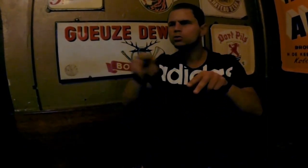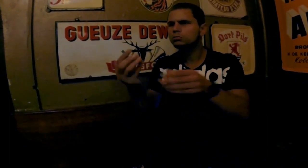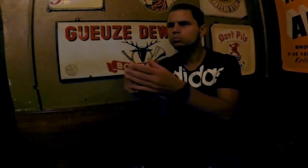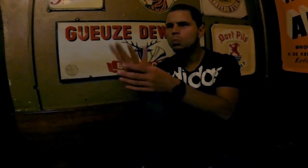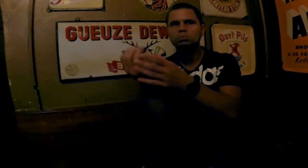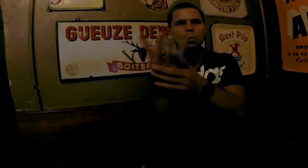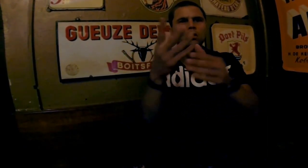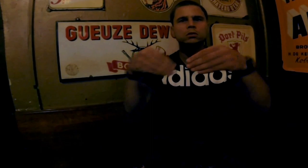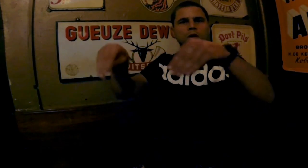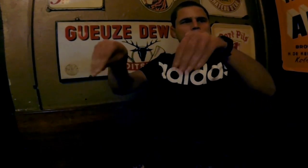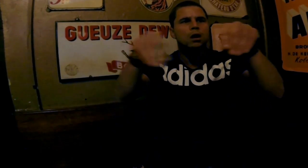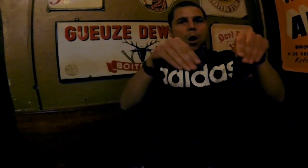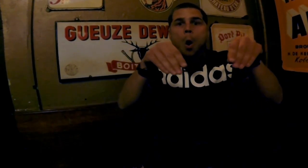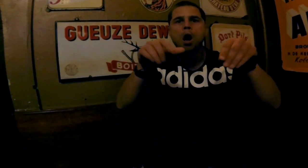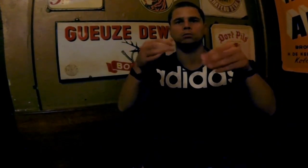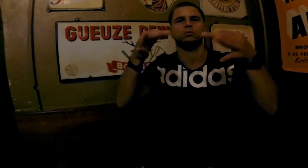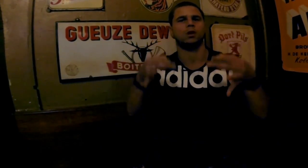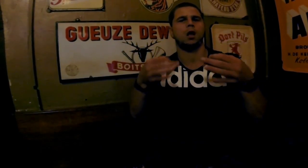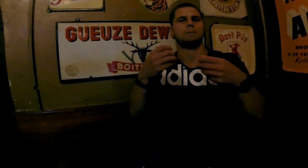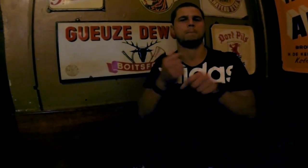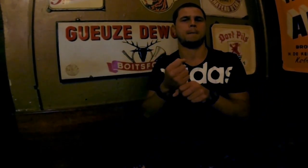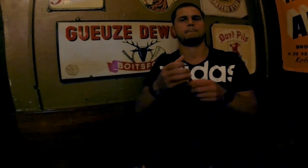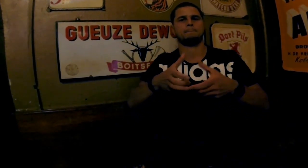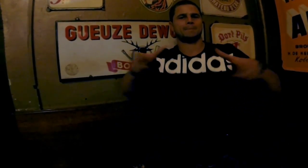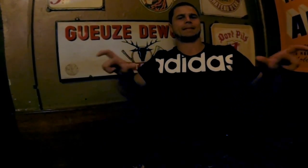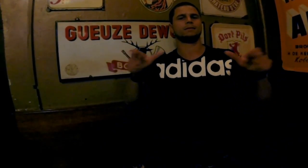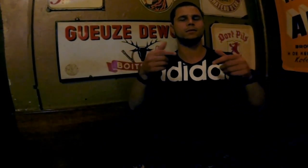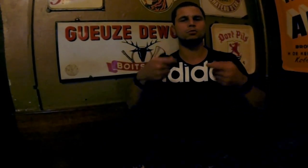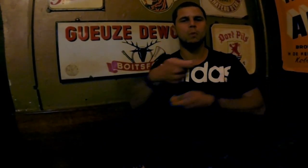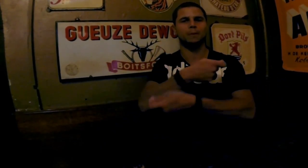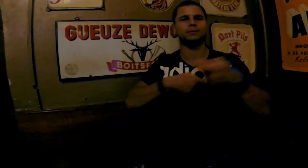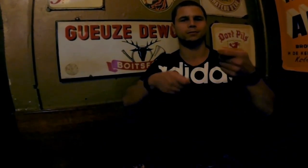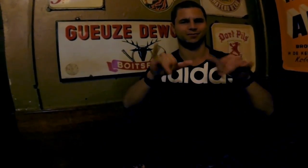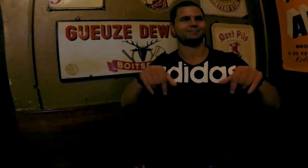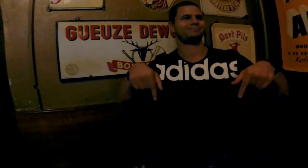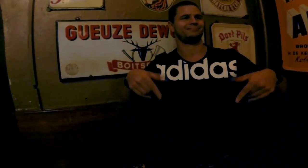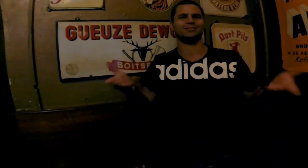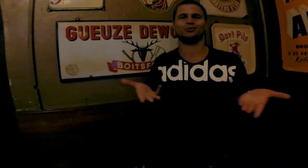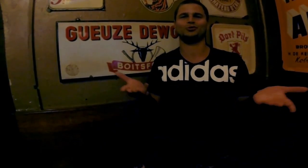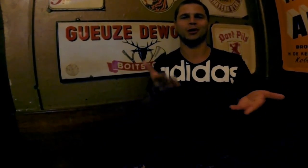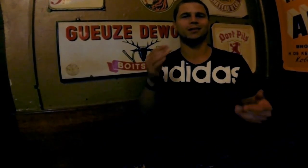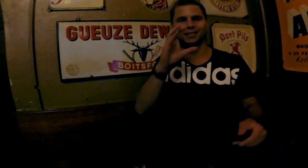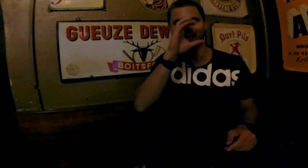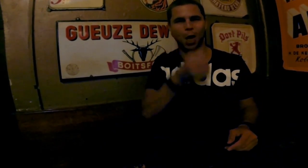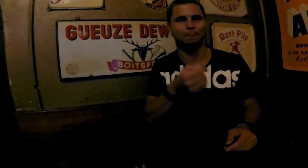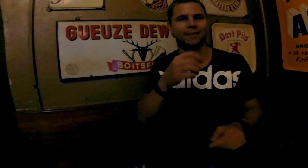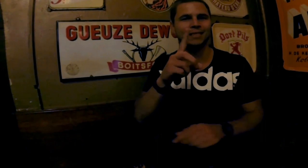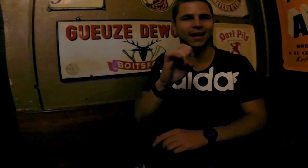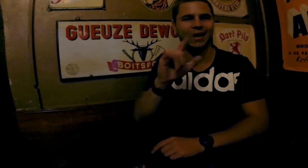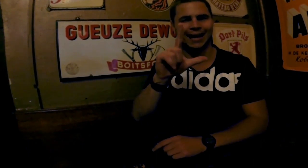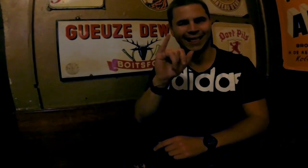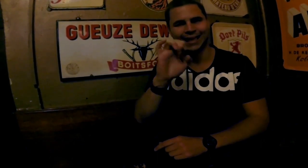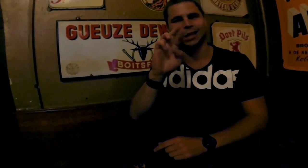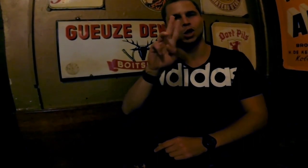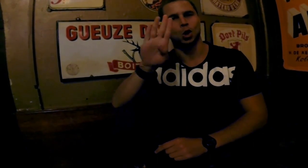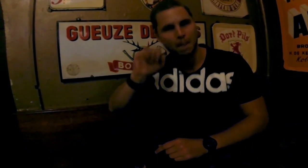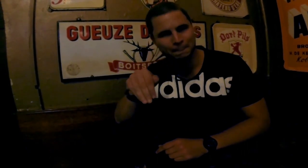They liked it and wanted to make beer trade bigger in the market. It changed everything and led to this Delirium cafe.